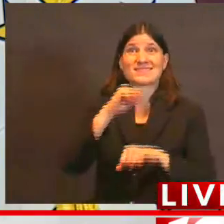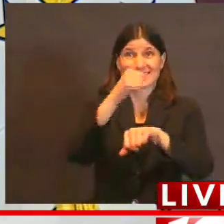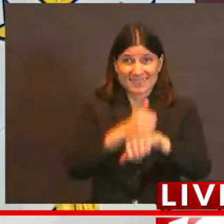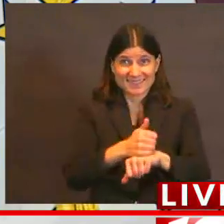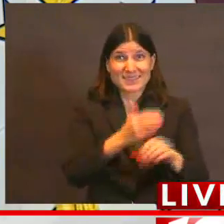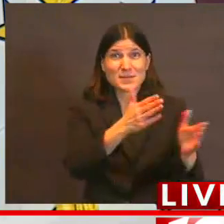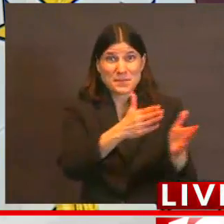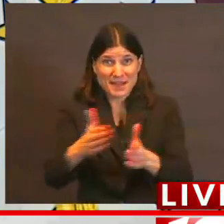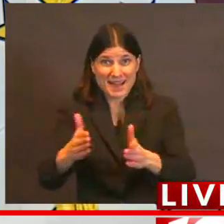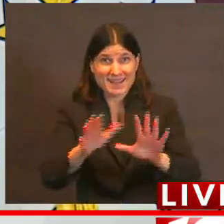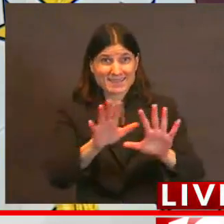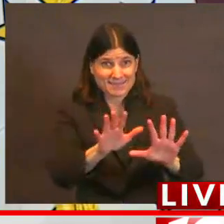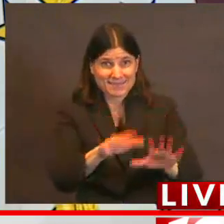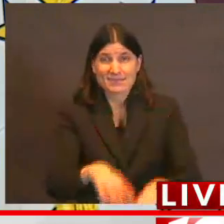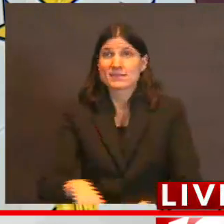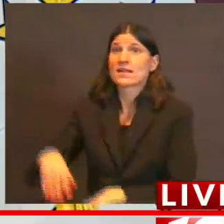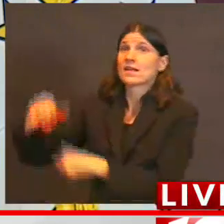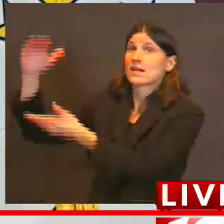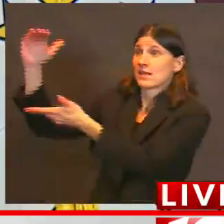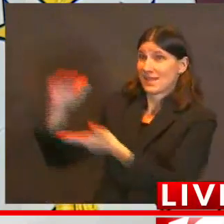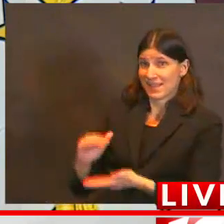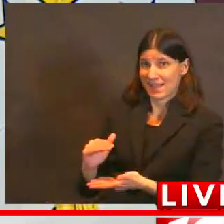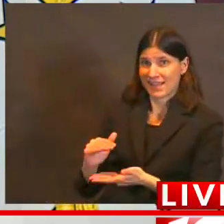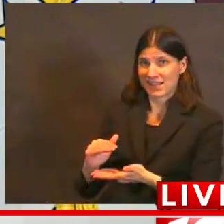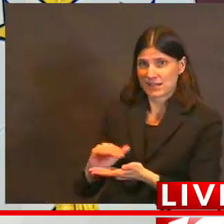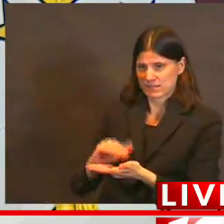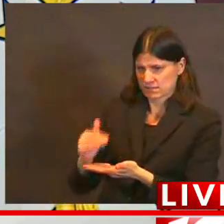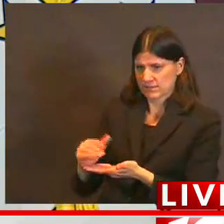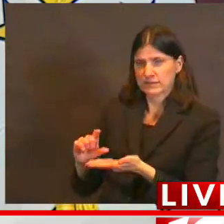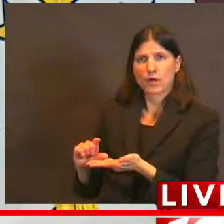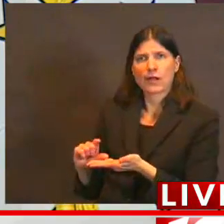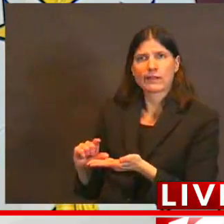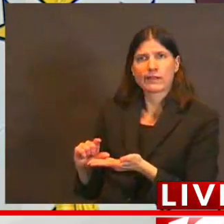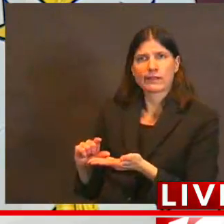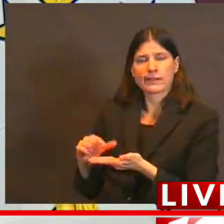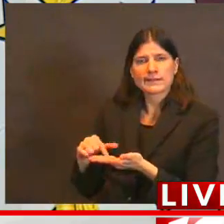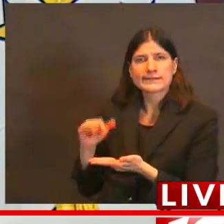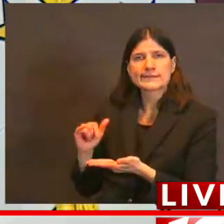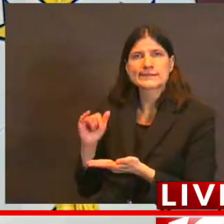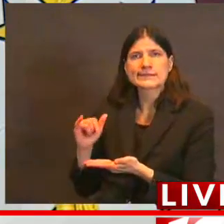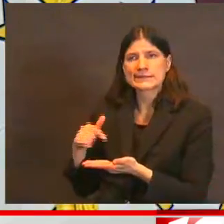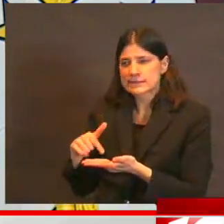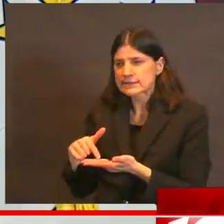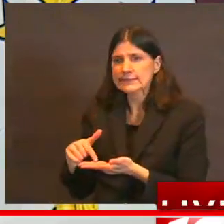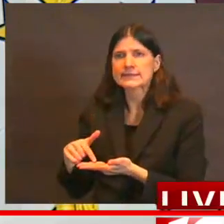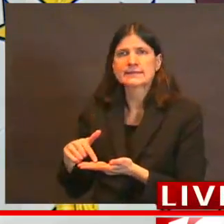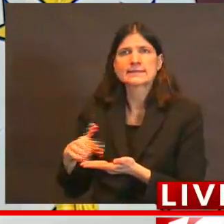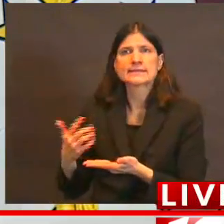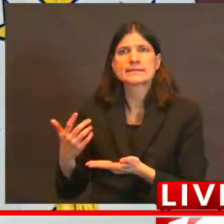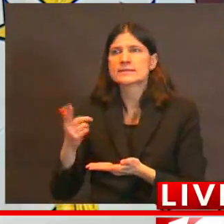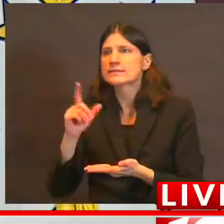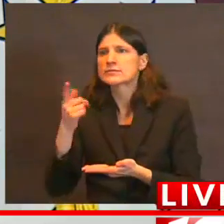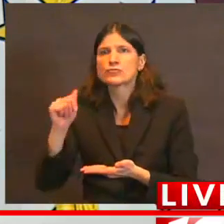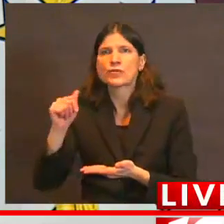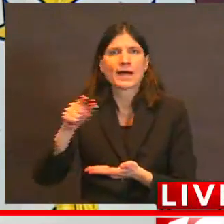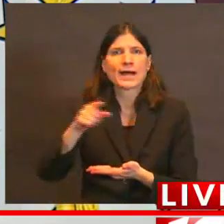DEMONSTRATING IS THAT IT SEEMS LIKE WE'RE GETTING EVEN FEWER THAN WHAT WE'RE ABLE TO ACTUALLY GET OUT AND ADMINISTER AND THAT'S REALLY A REFLECTION OF THE FACT THAT AS